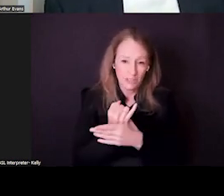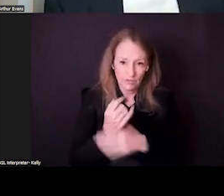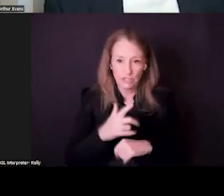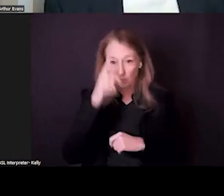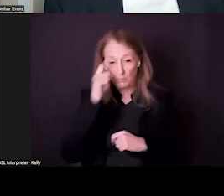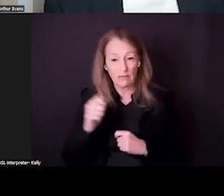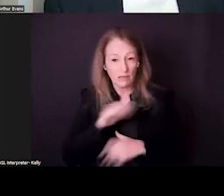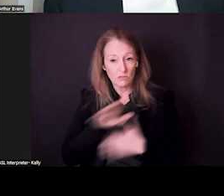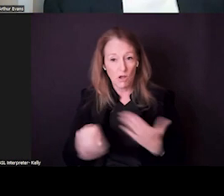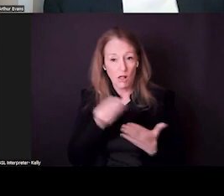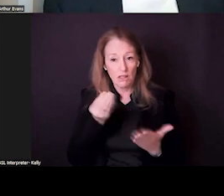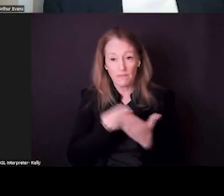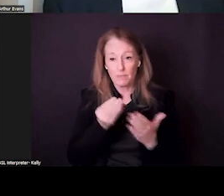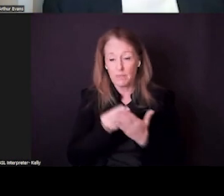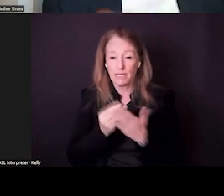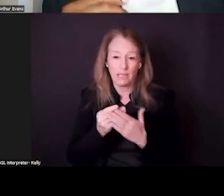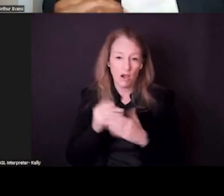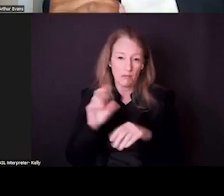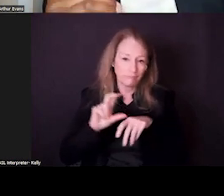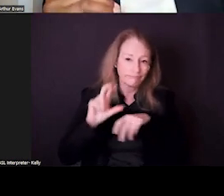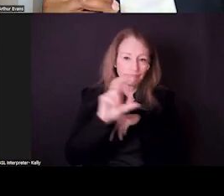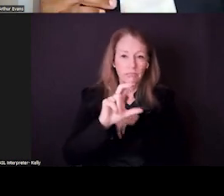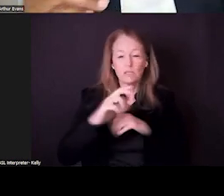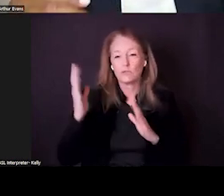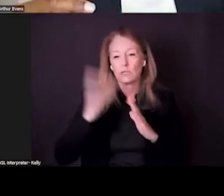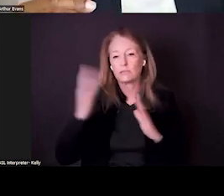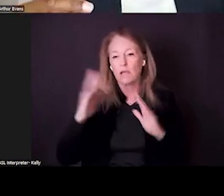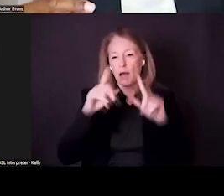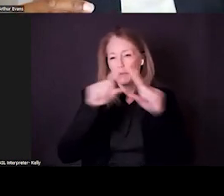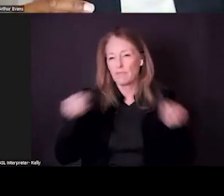AT THE TOP OF THE PYRAMID ARE FOR PEOPLE WHO HAVE THE MOST